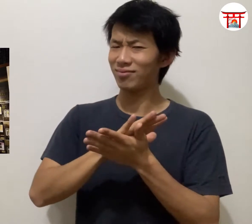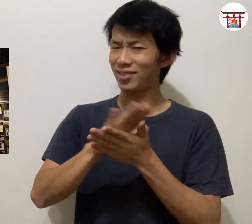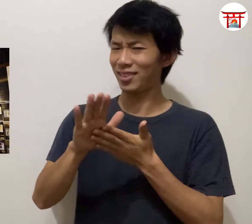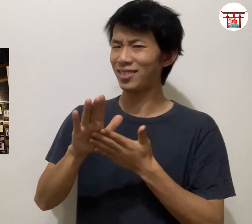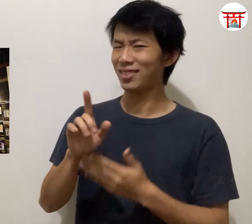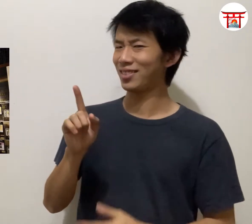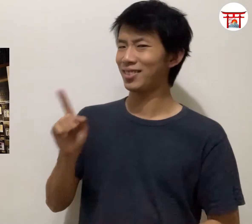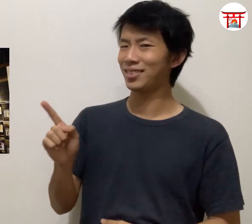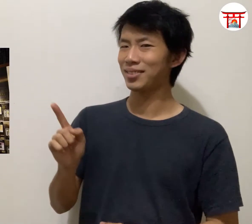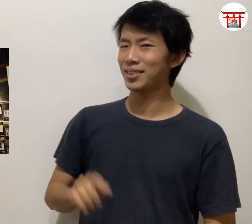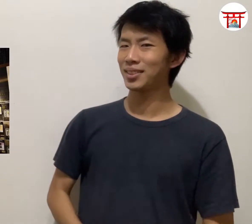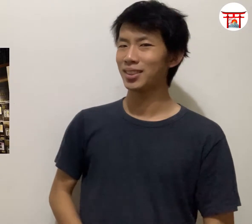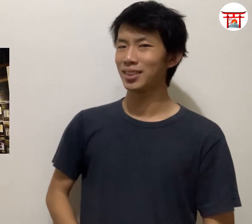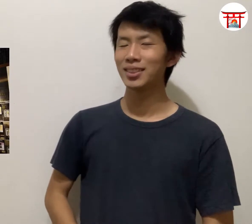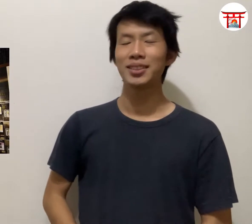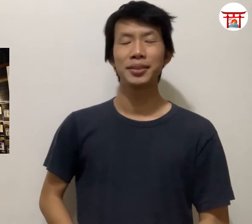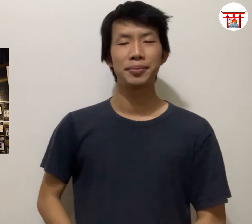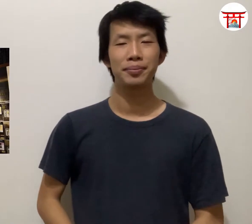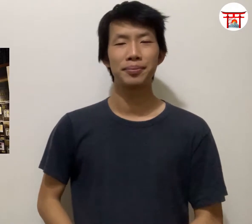It is nice, isn't it?!